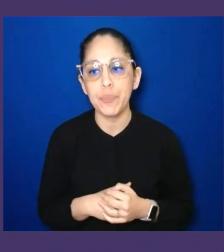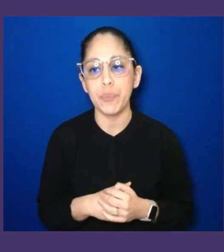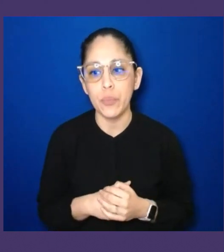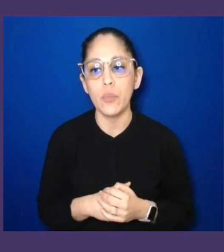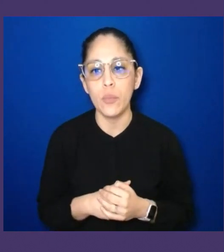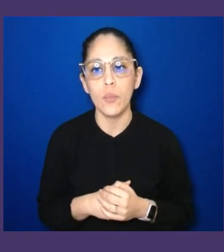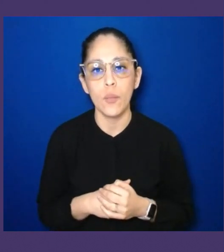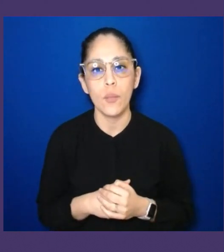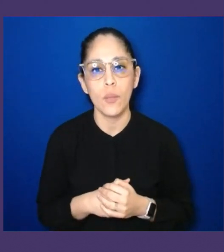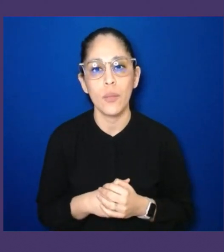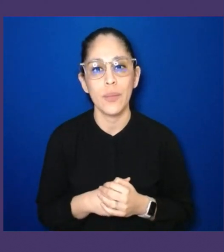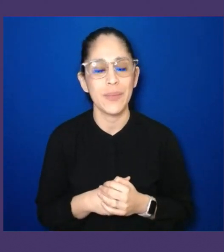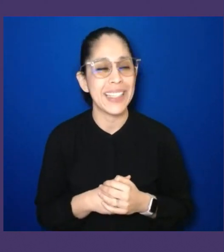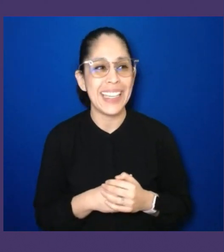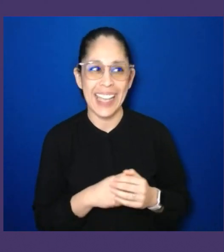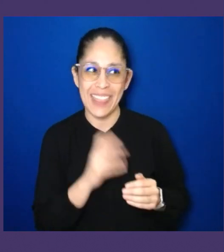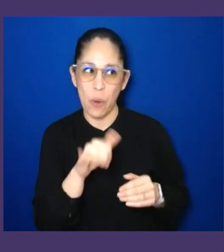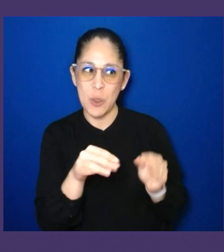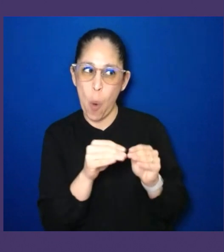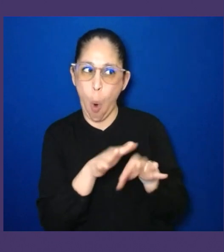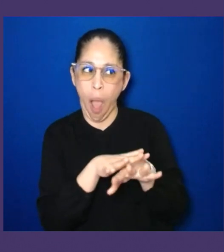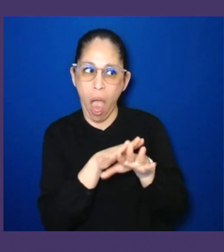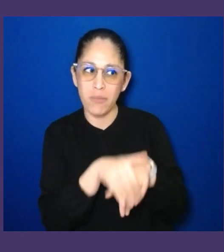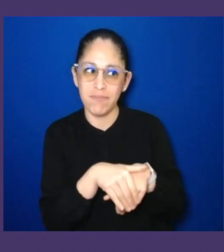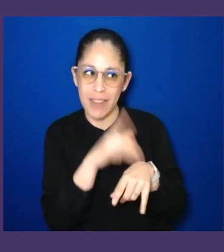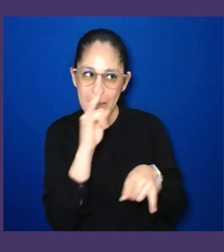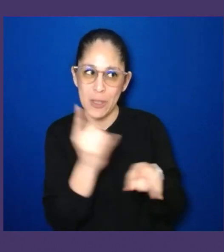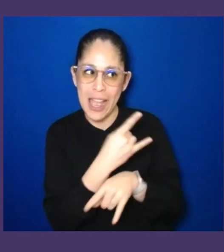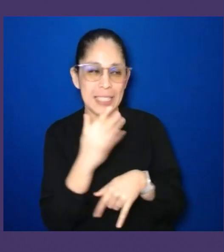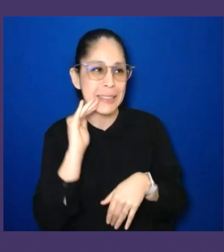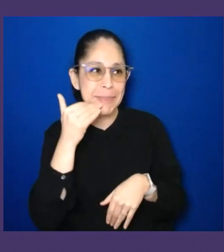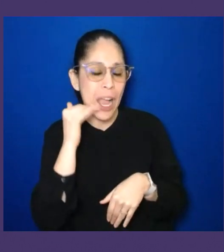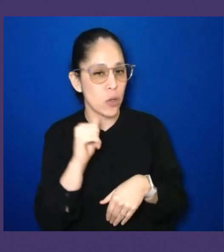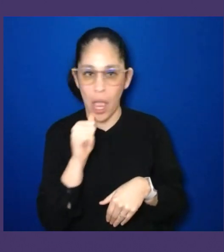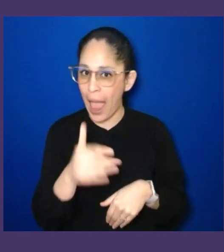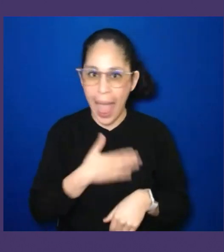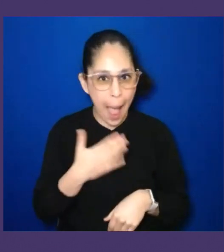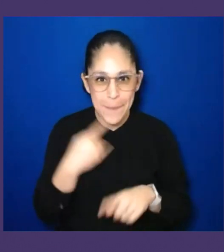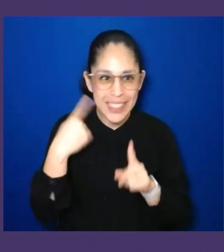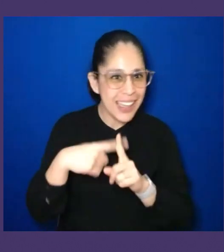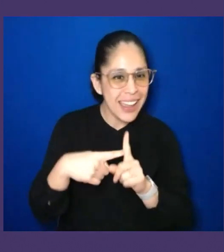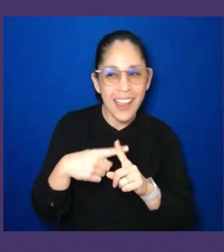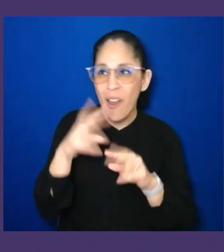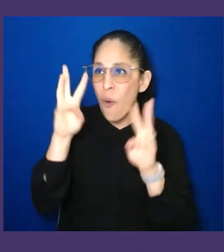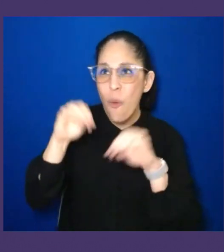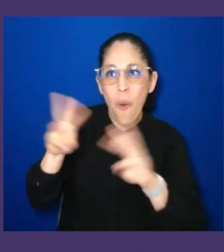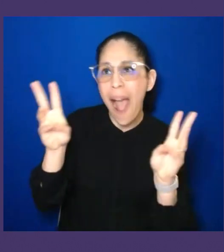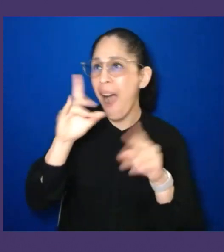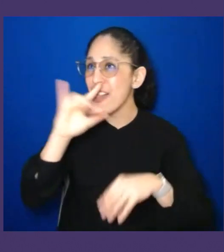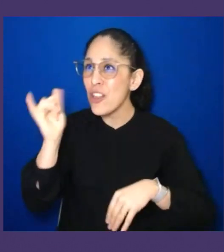It wasn't a smile of happiness. I was like, wow, what would it look like for Qantas to be like, "Oh my God,